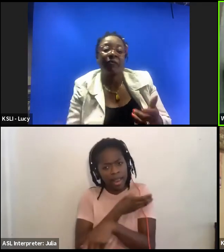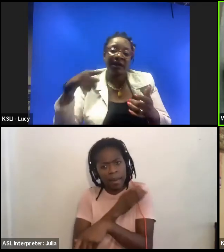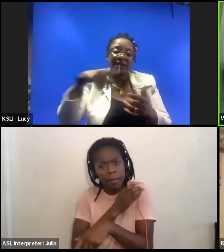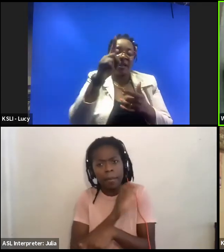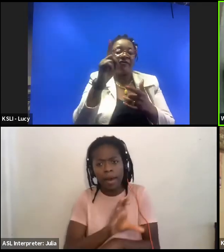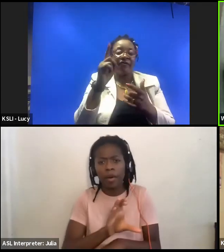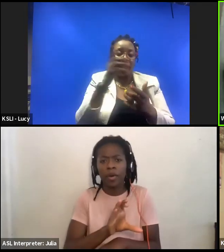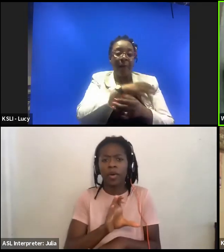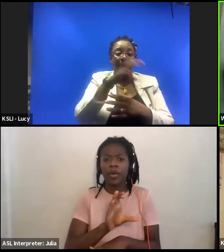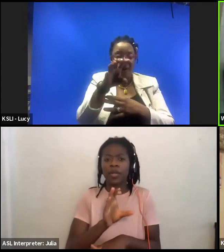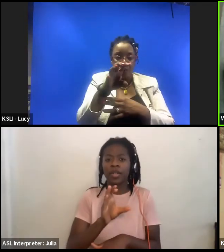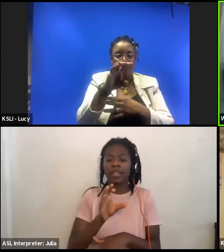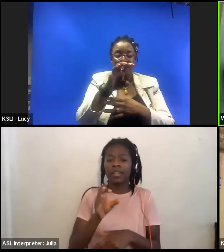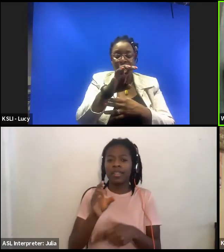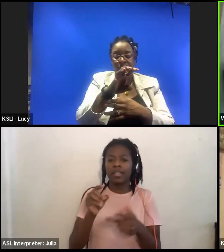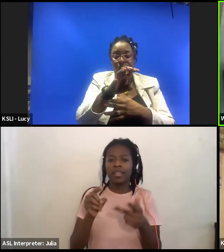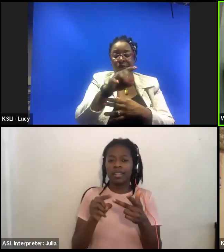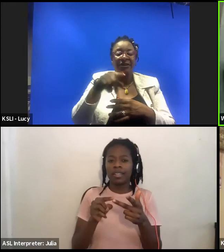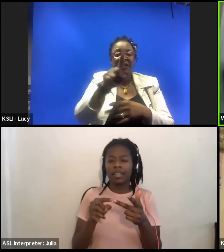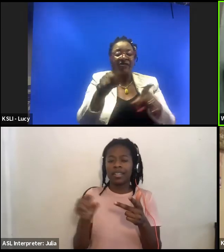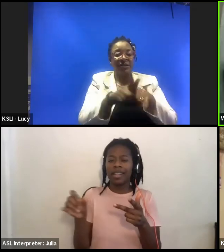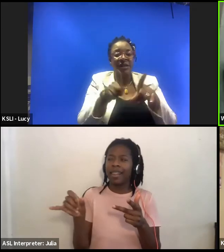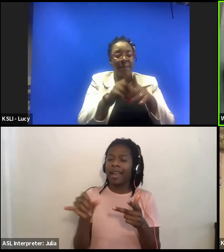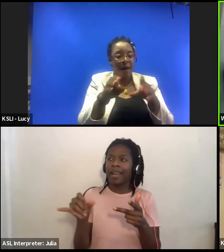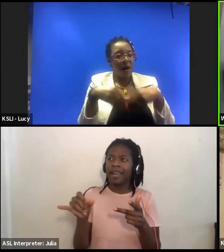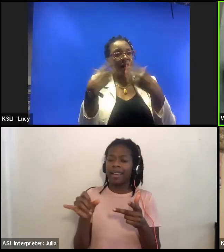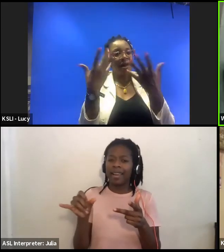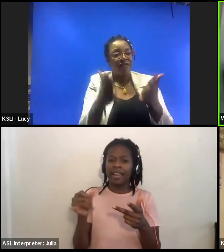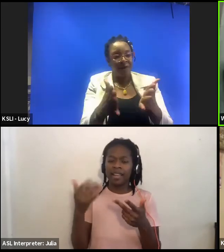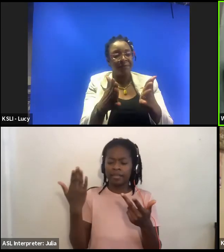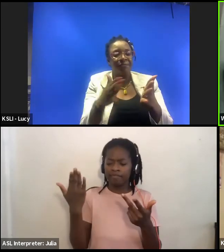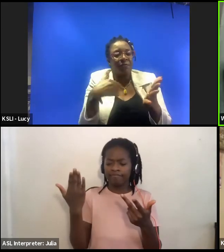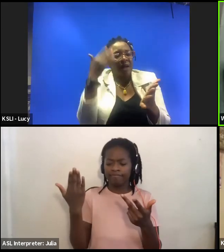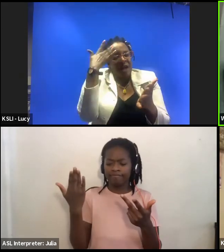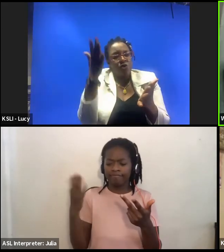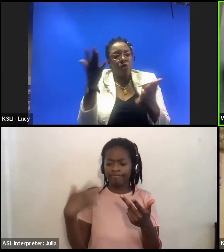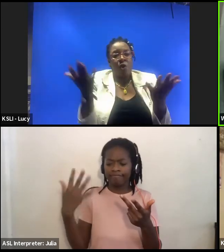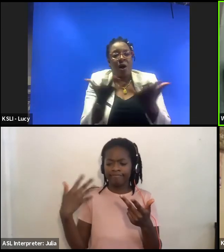She's like a giver of... I don't know how to explain it. Being in a room with Sheba